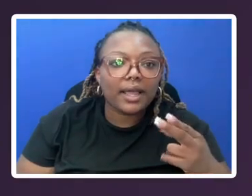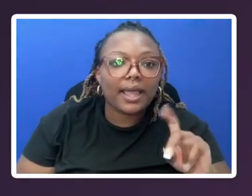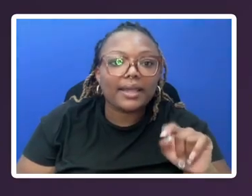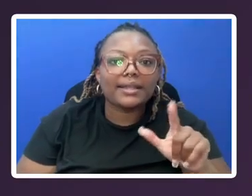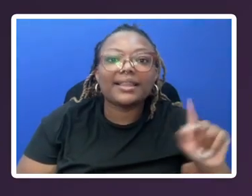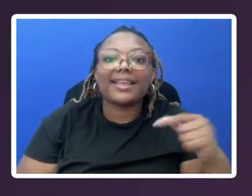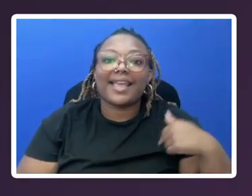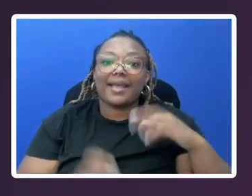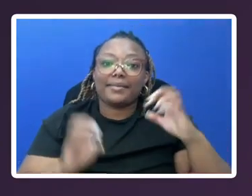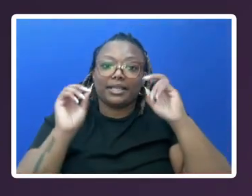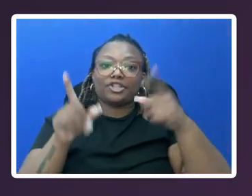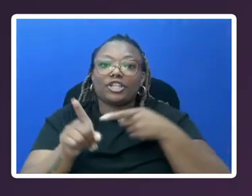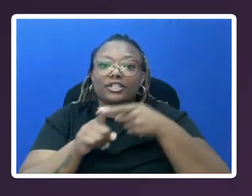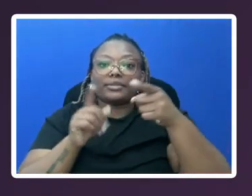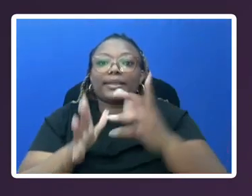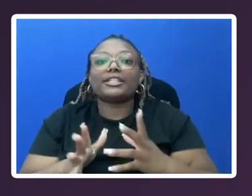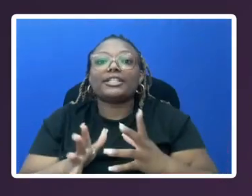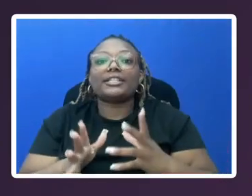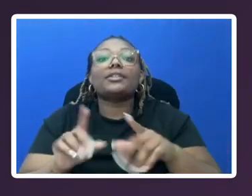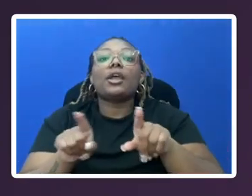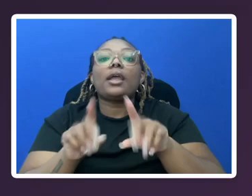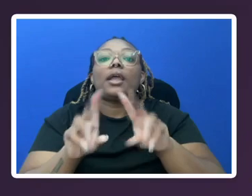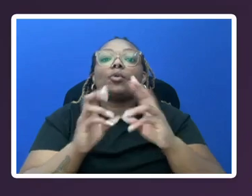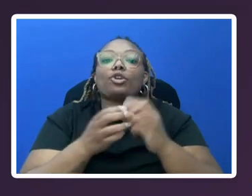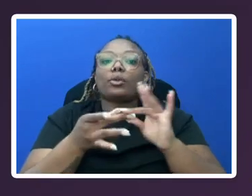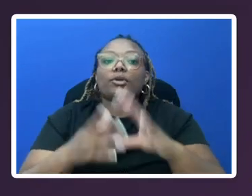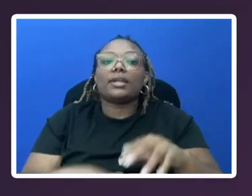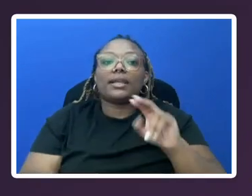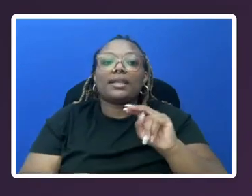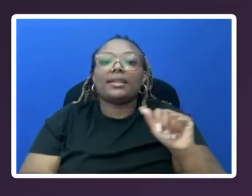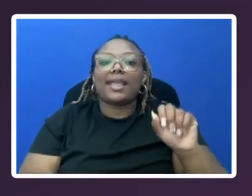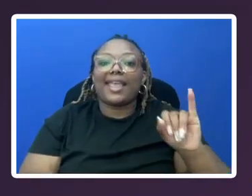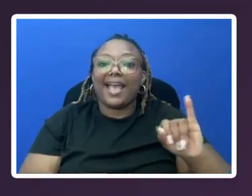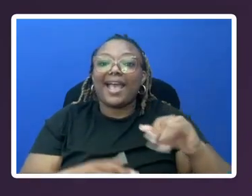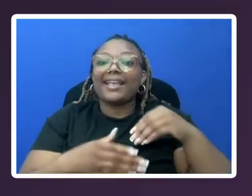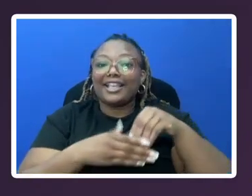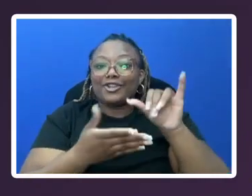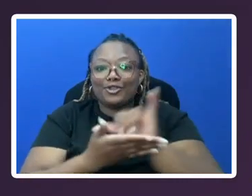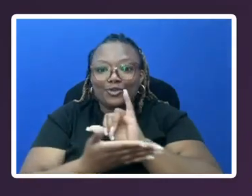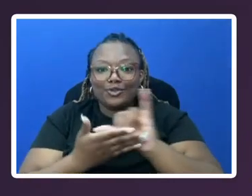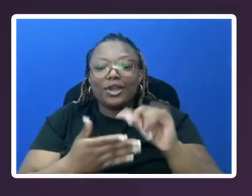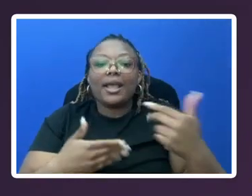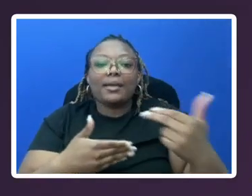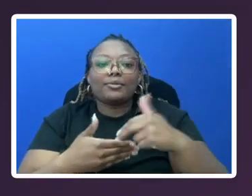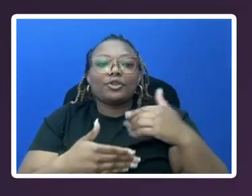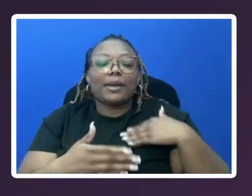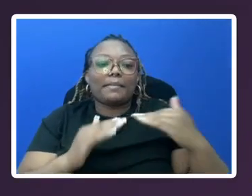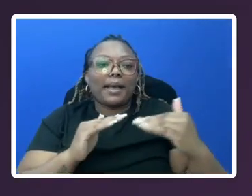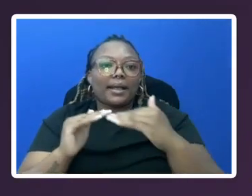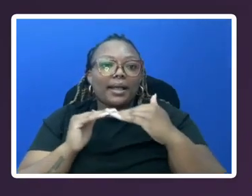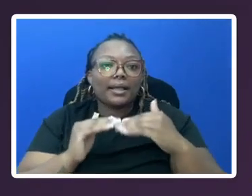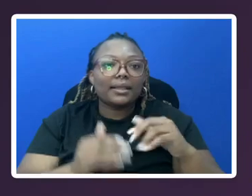coordinator at NAMI in New York. And I am joined by my colleague, Renee. Renee Gokey: Good afternoon,